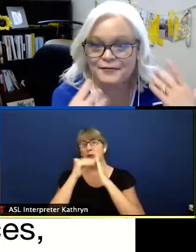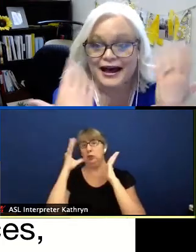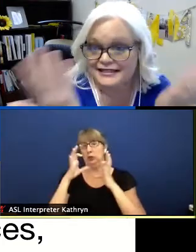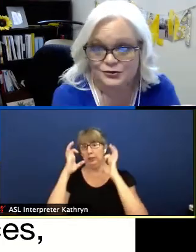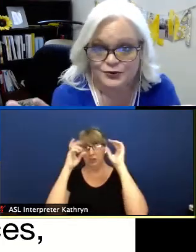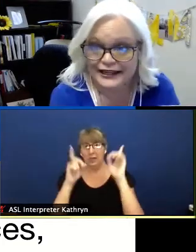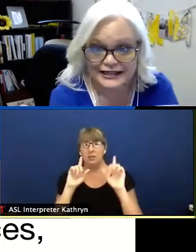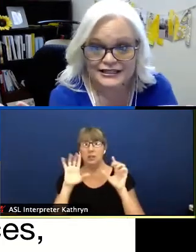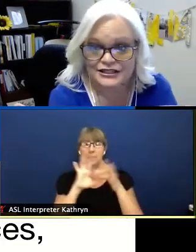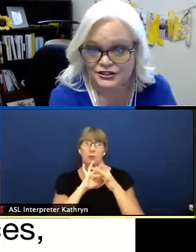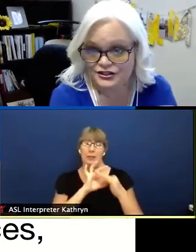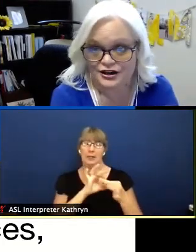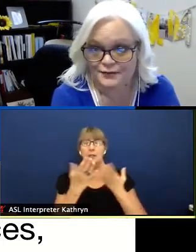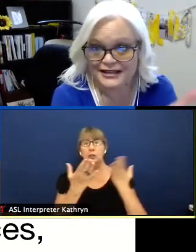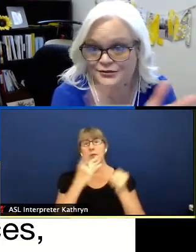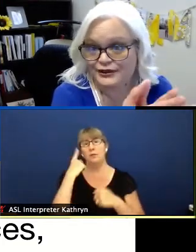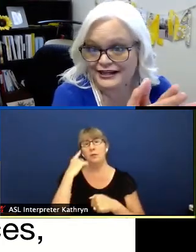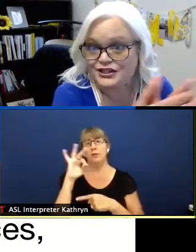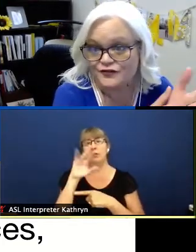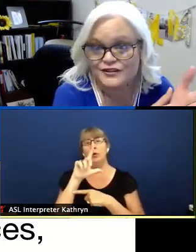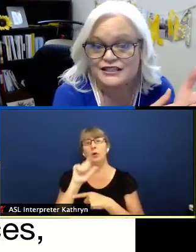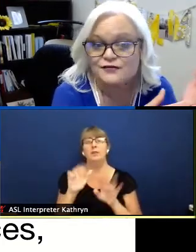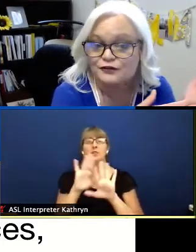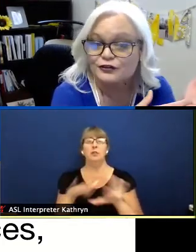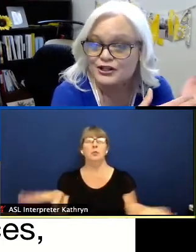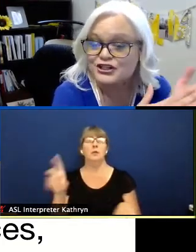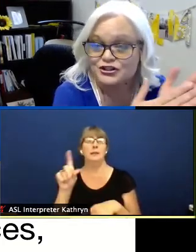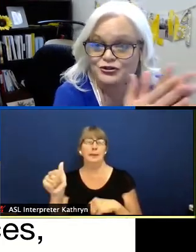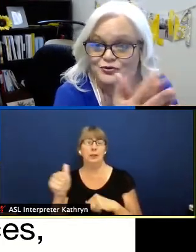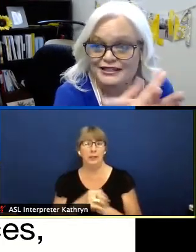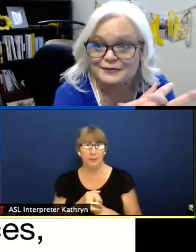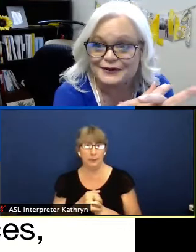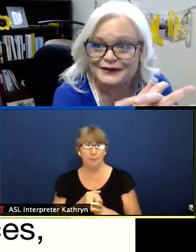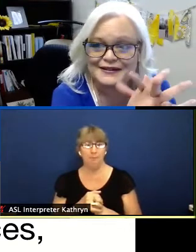as it's related as related services for Florida's children with disabilities.